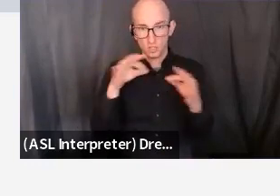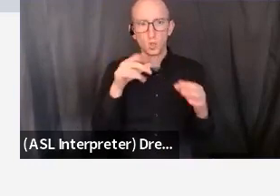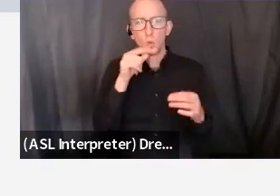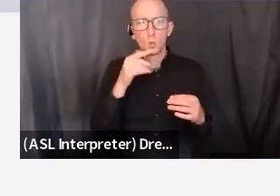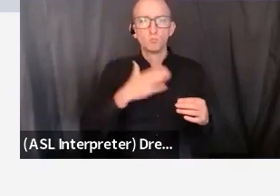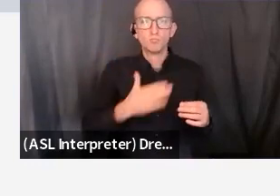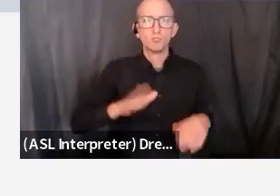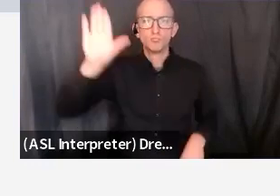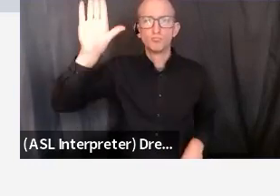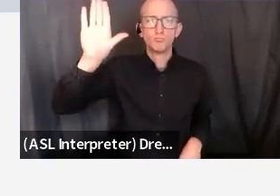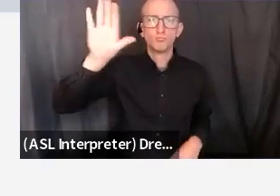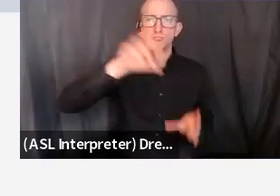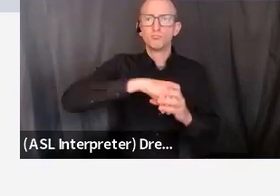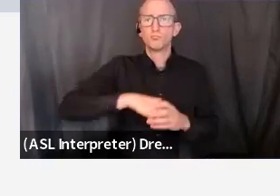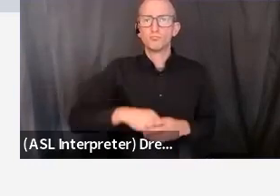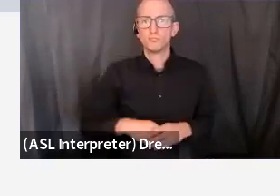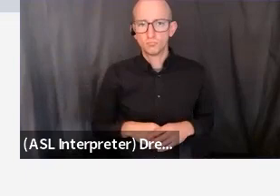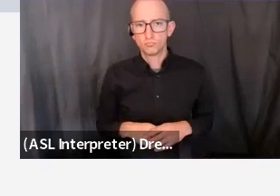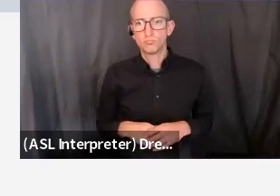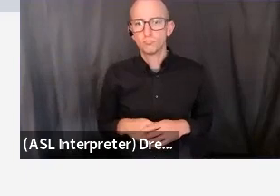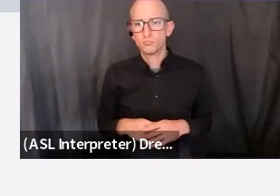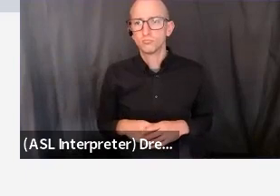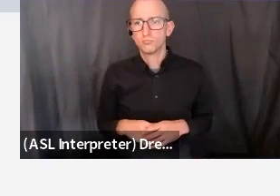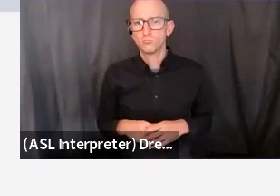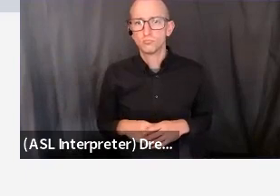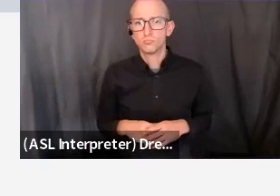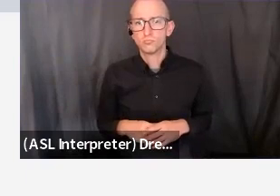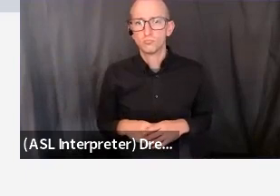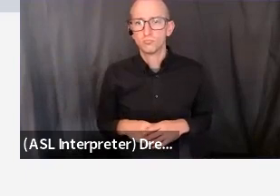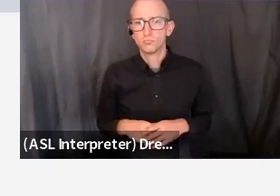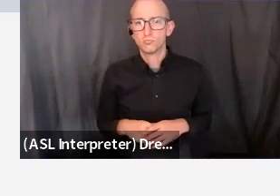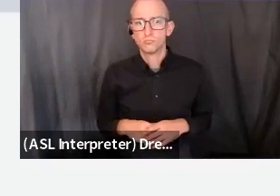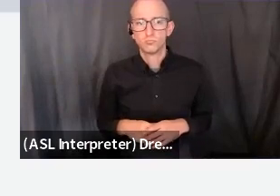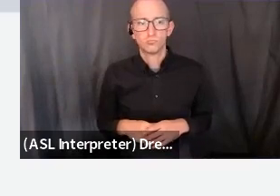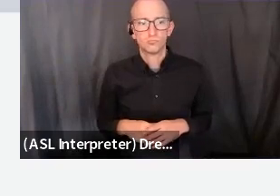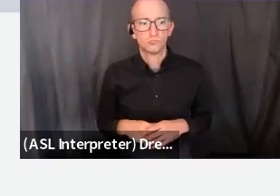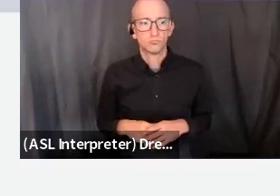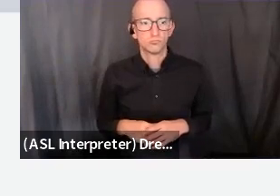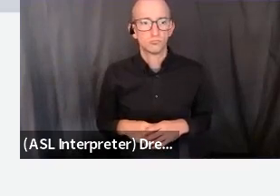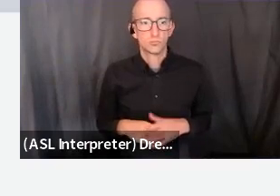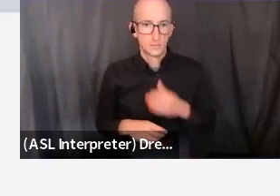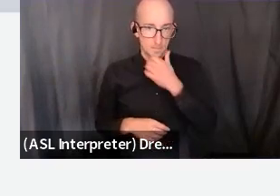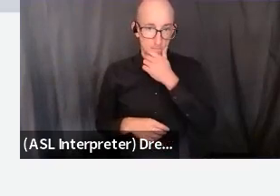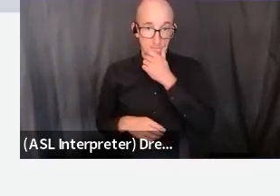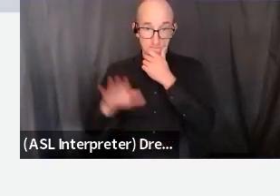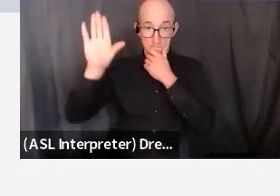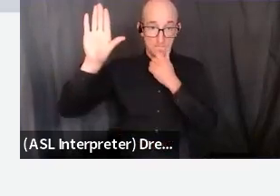what barriers are they facing. And so we wanted to take a little time today to ask you for input.